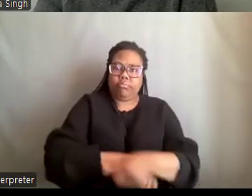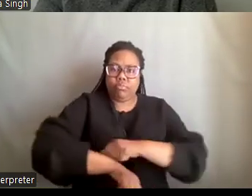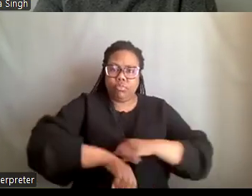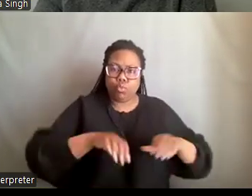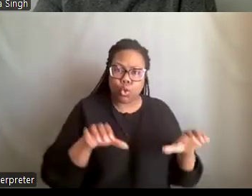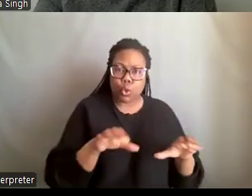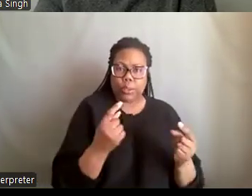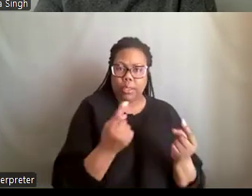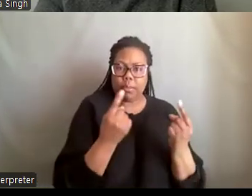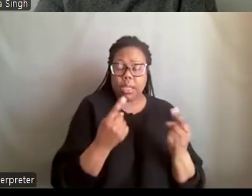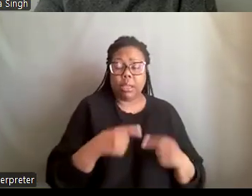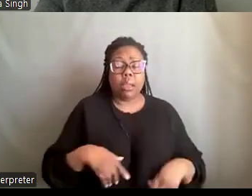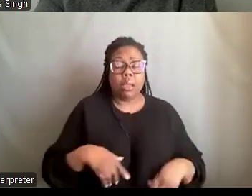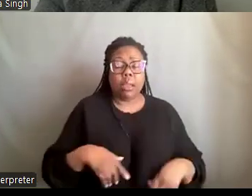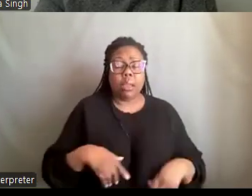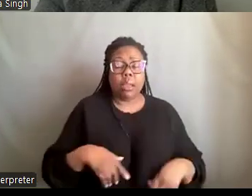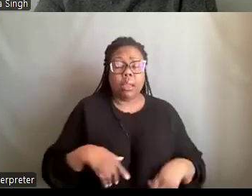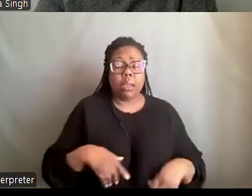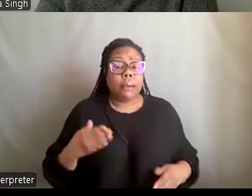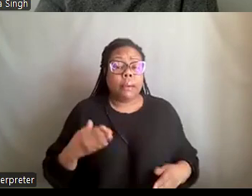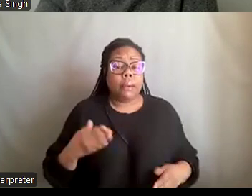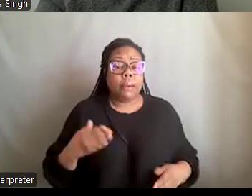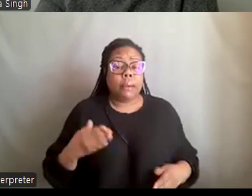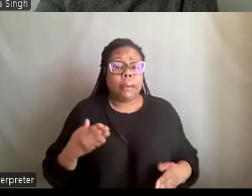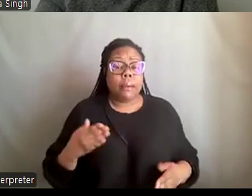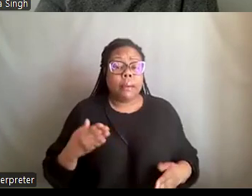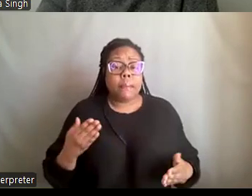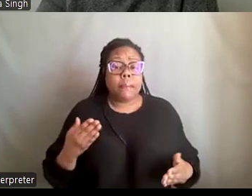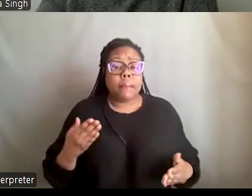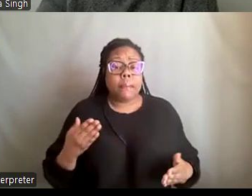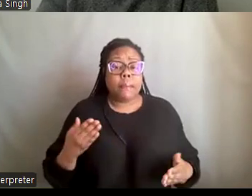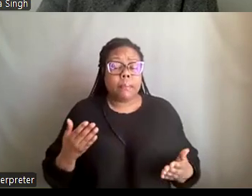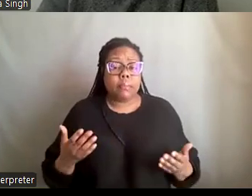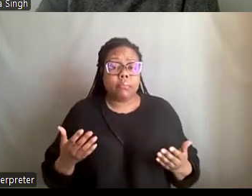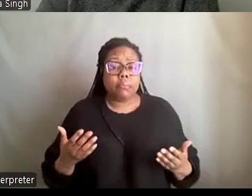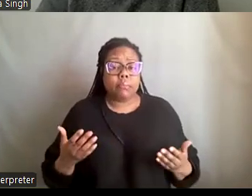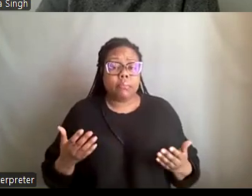, to try to do something. Even if it may not necessarily be